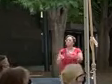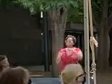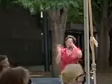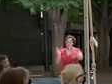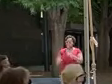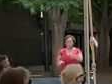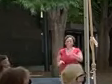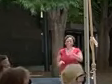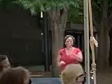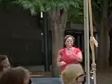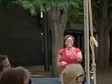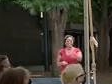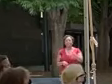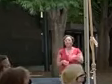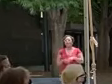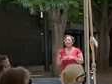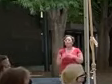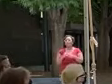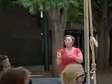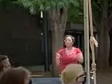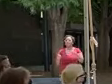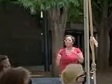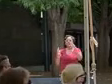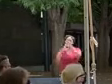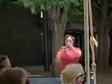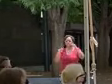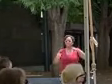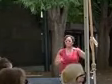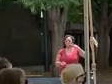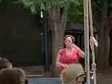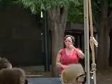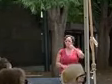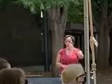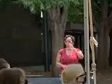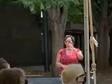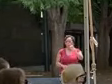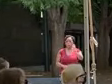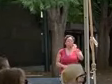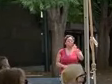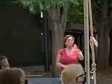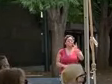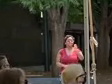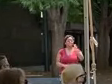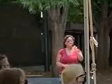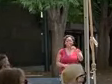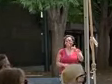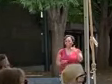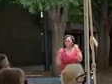A president with polio, Roosevelt created many programs to provide a fair chance for the middle and working classes,